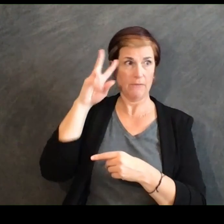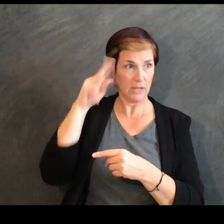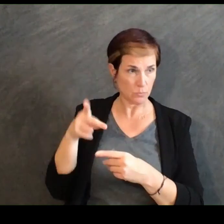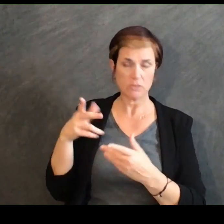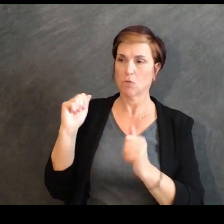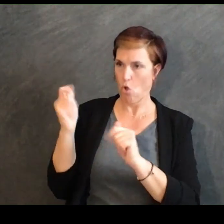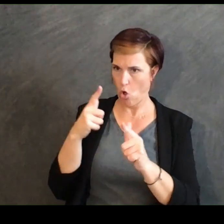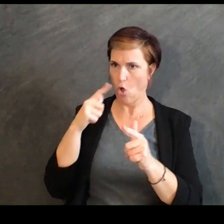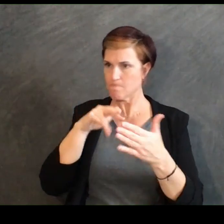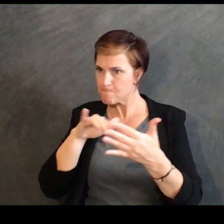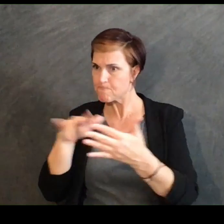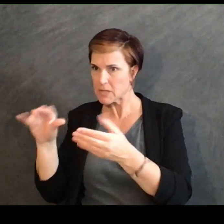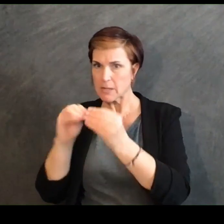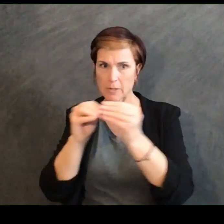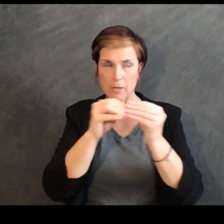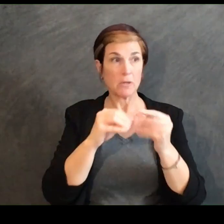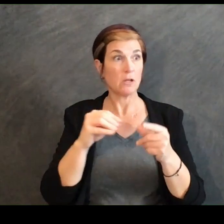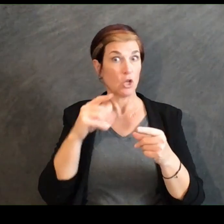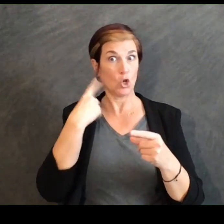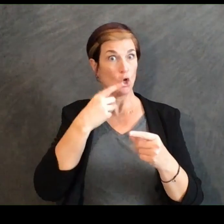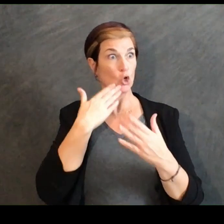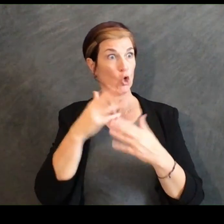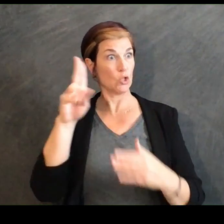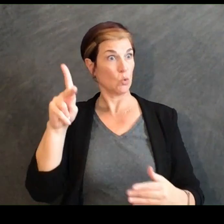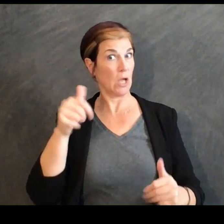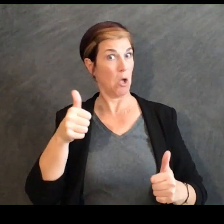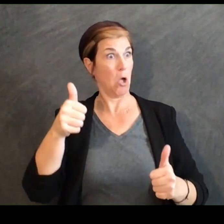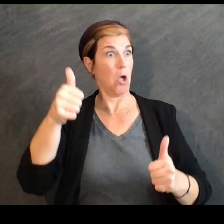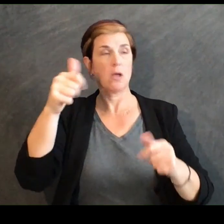looking good but they've the results have been building up pretty rapidly so